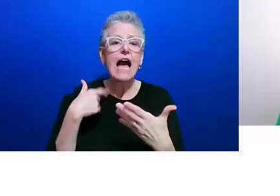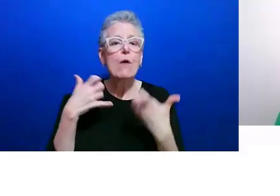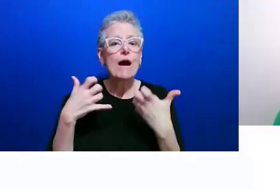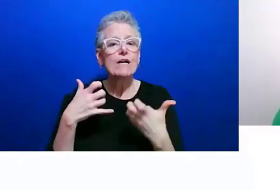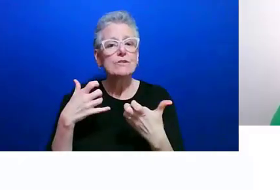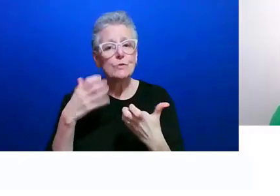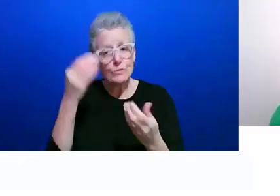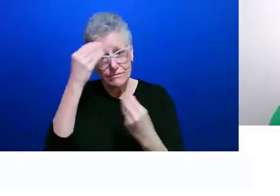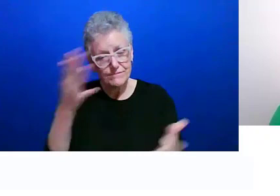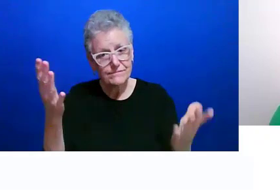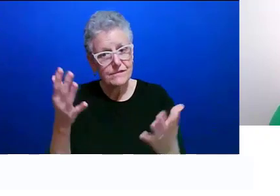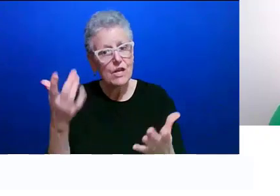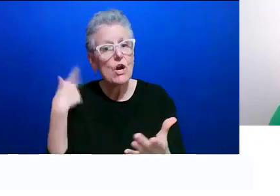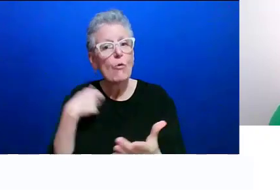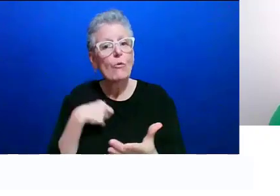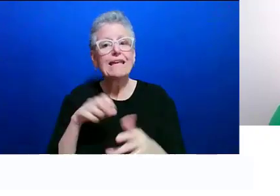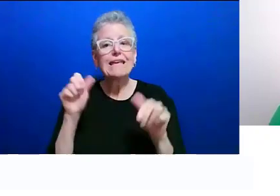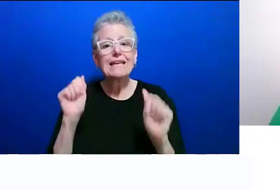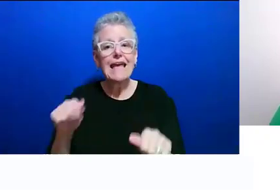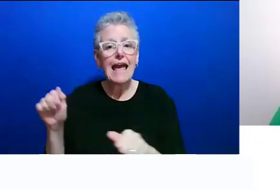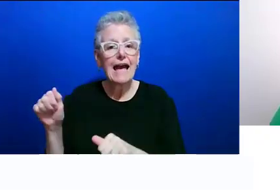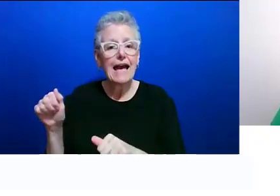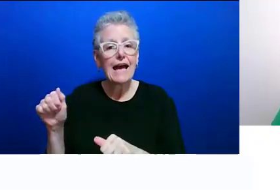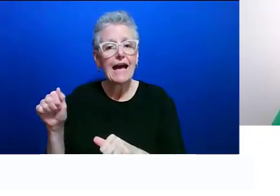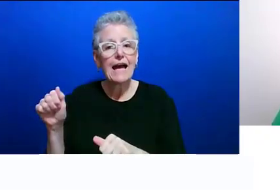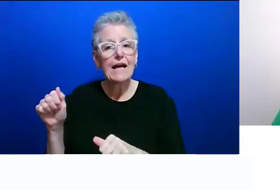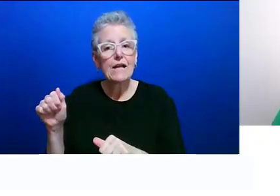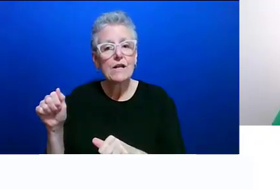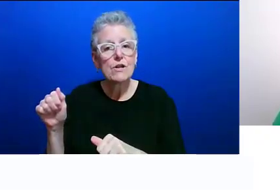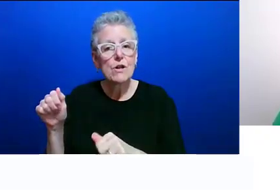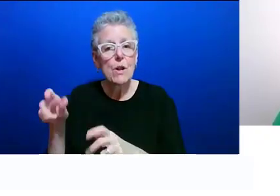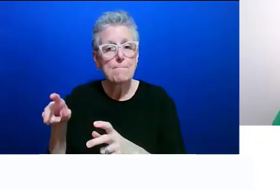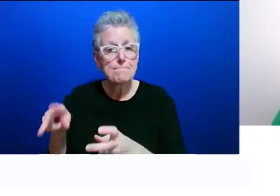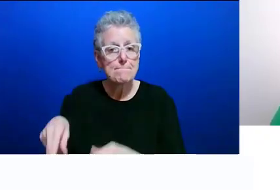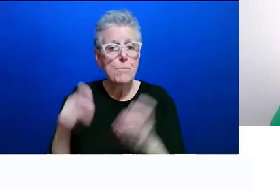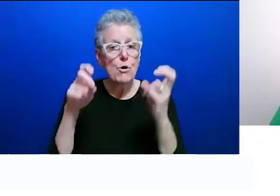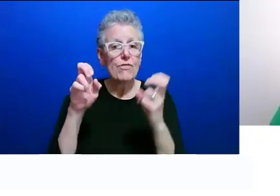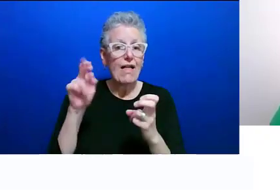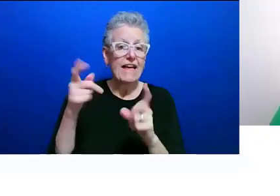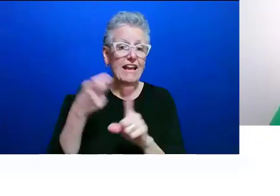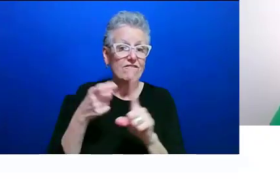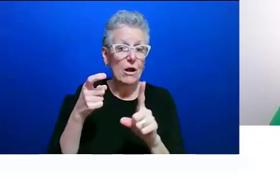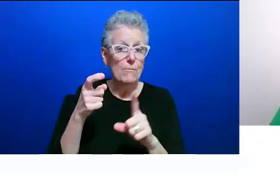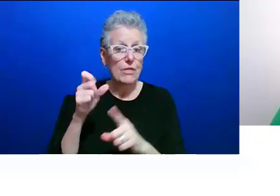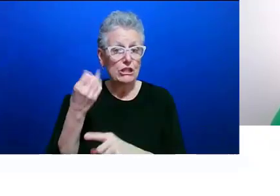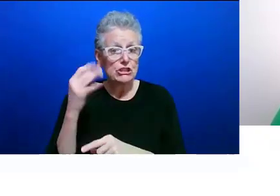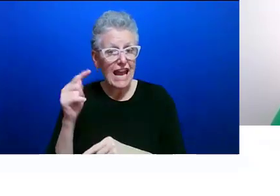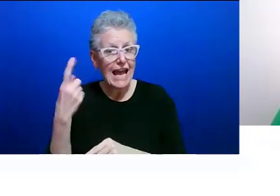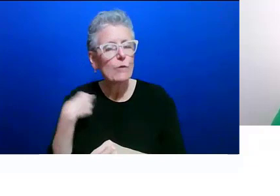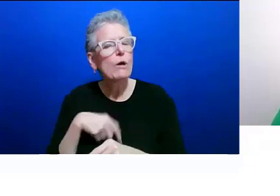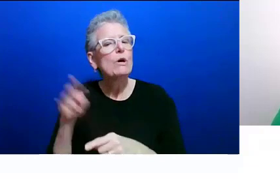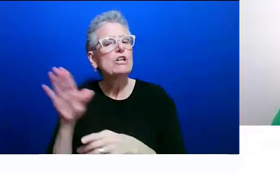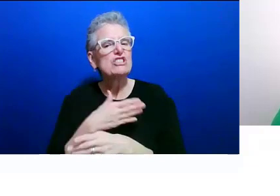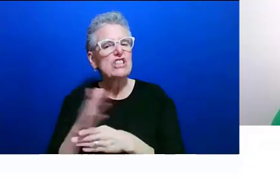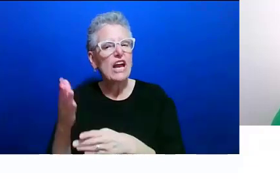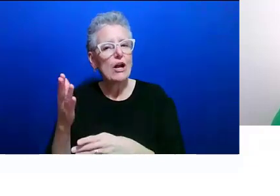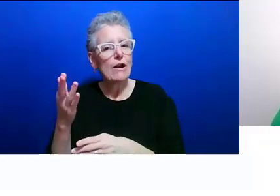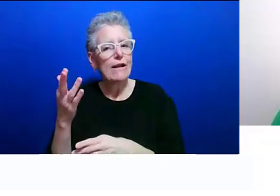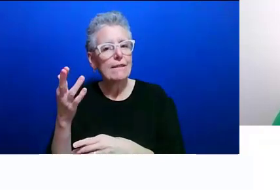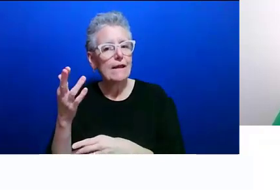that we are able to pull all those links from the chat and we will make sure they're shared in the resource document. So don't feel like you have